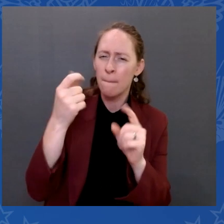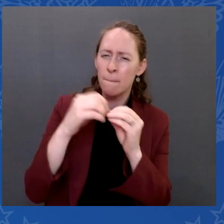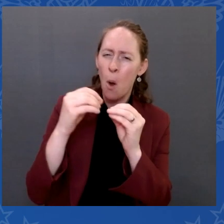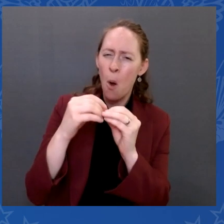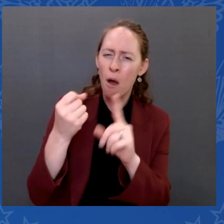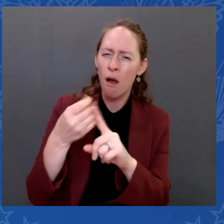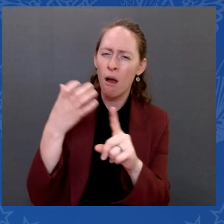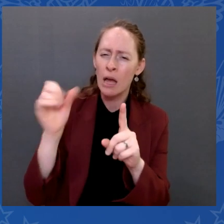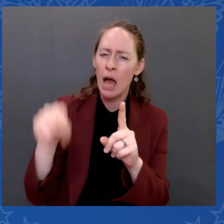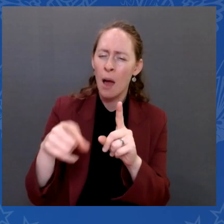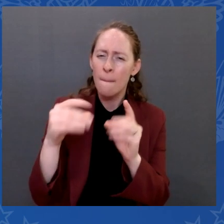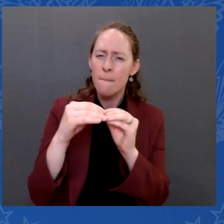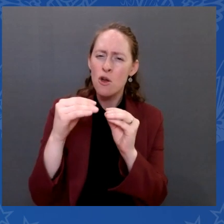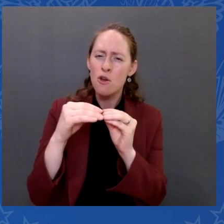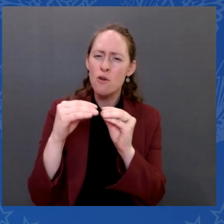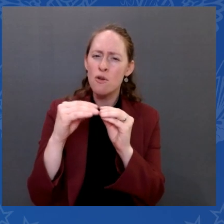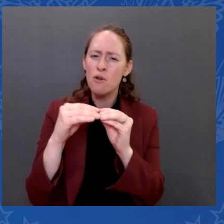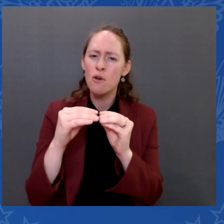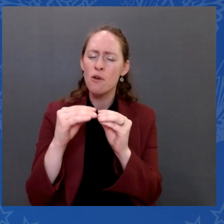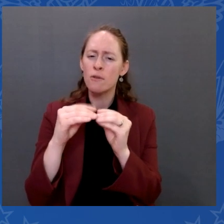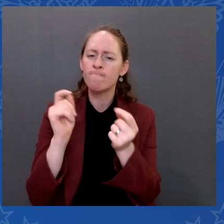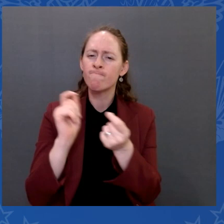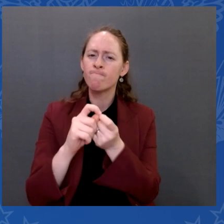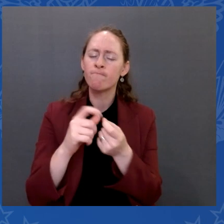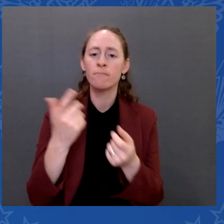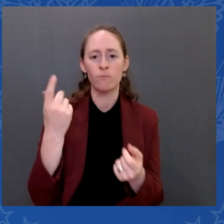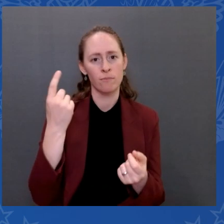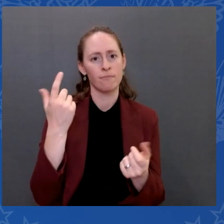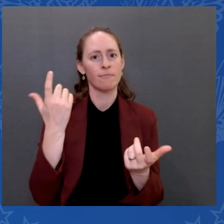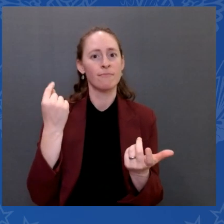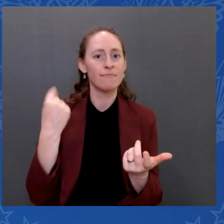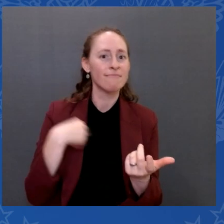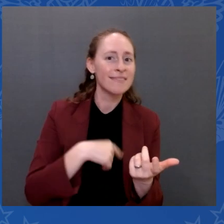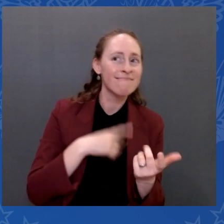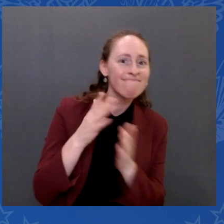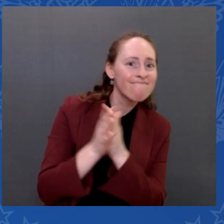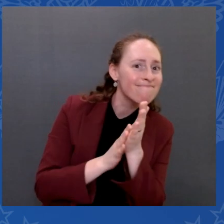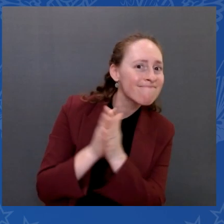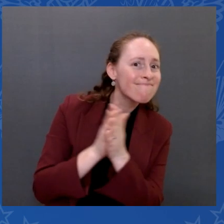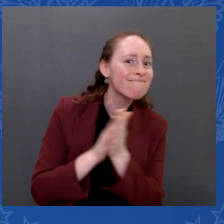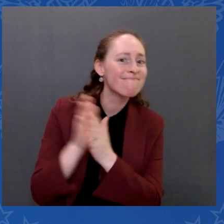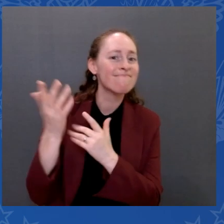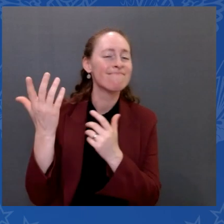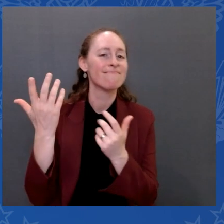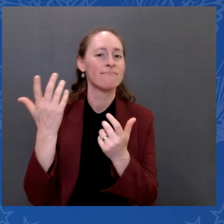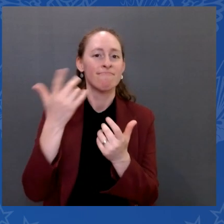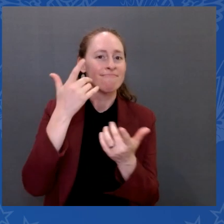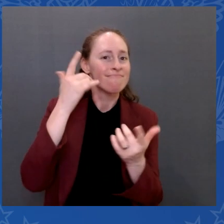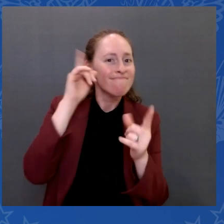what kind of research and the types of development we're talking about -- or are we -- in that regard.